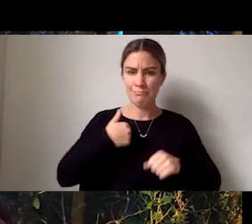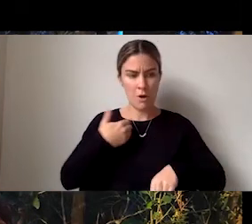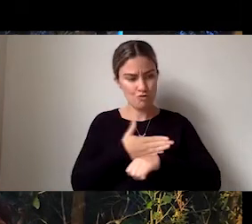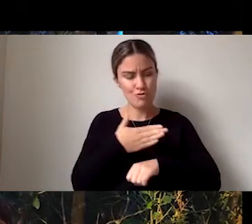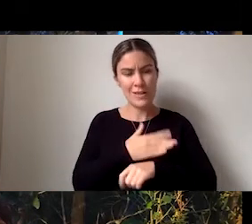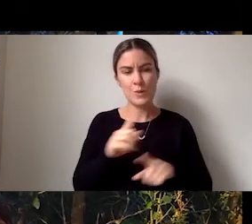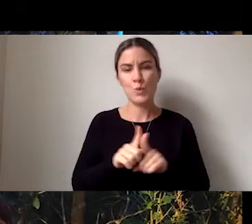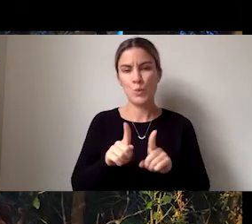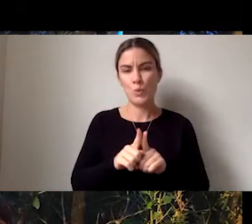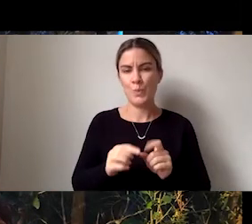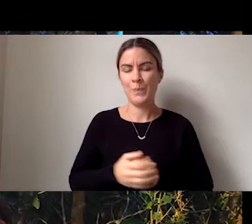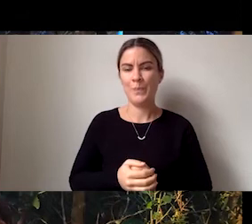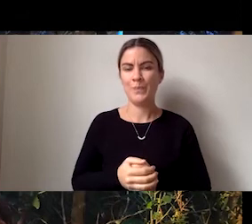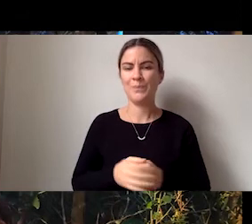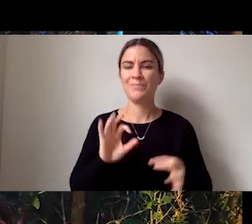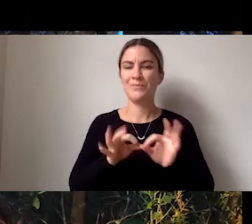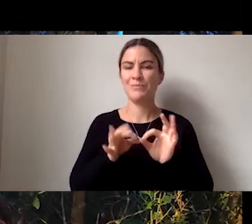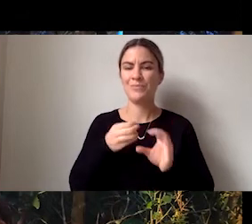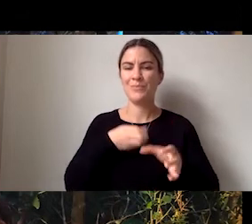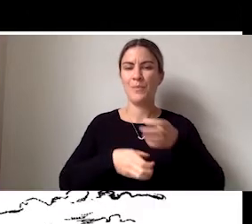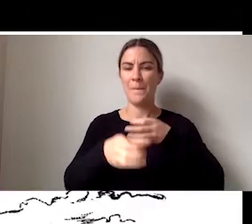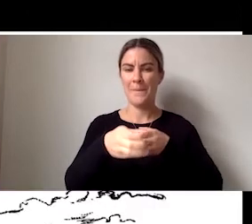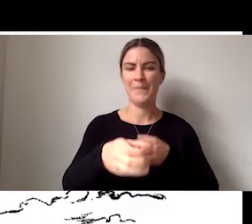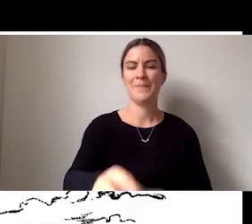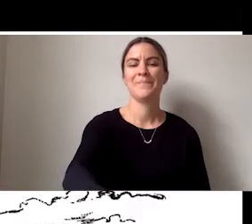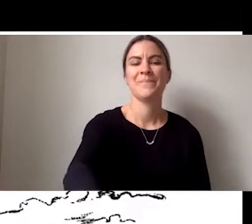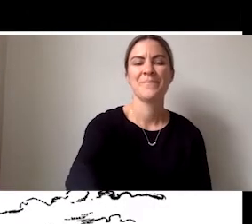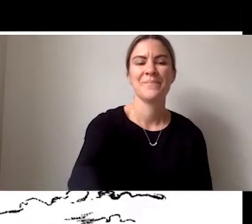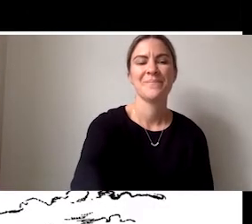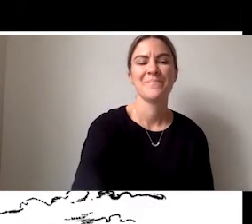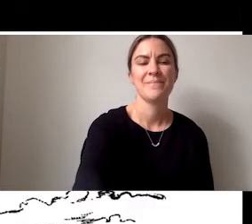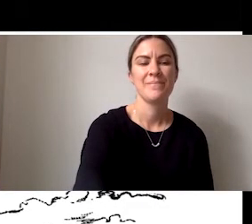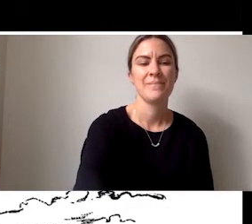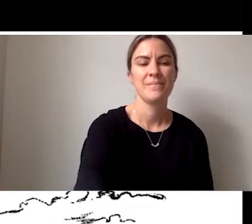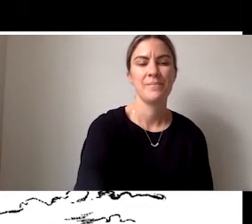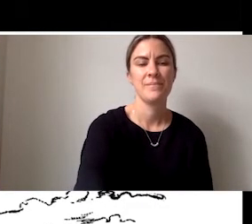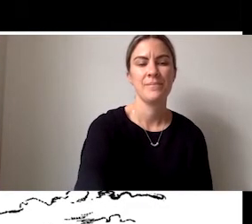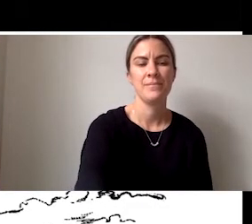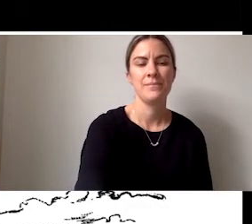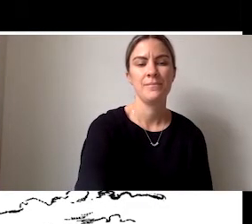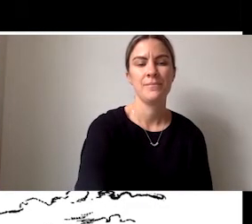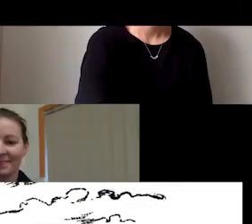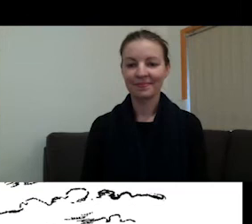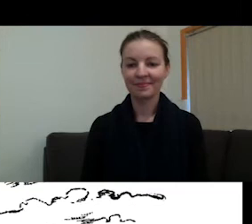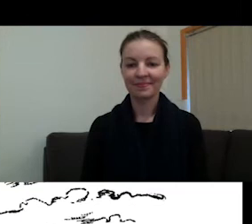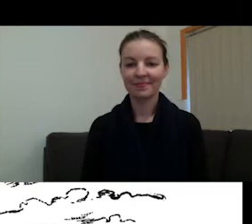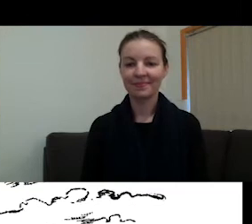So, that's me. So, now let's talk about context.